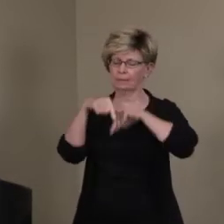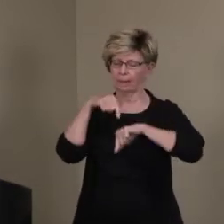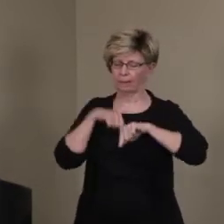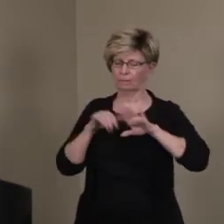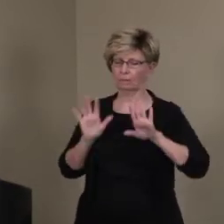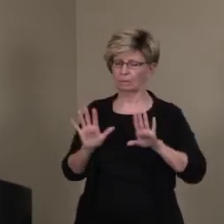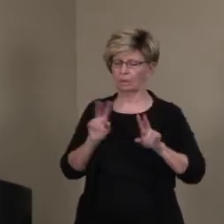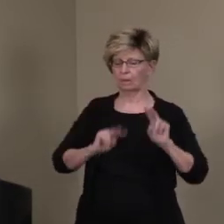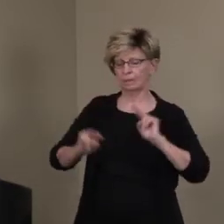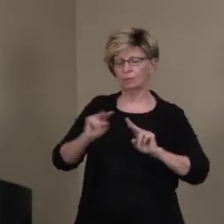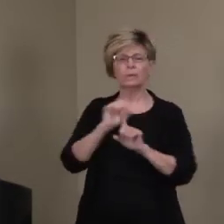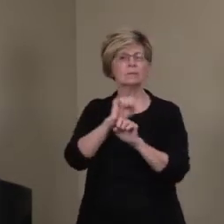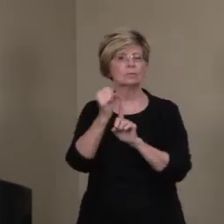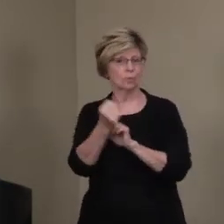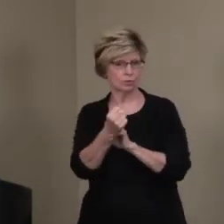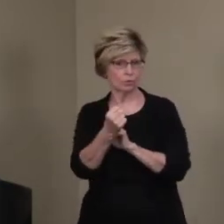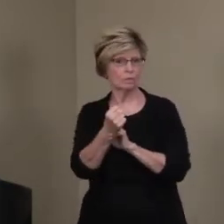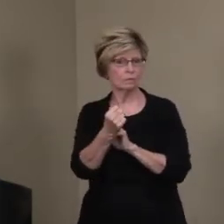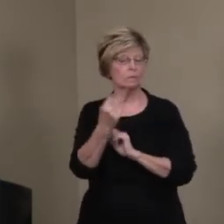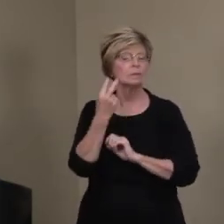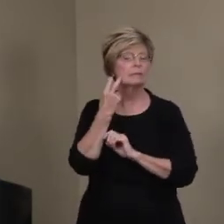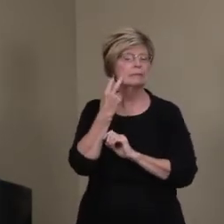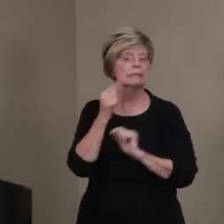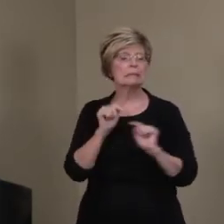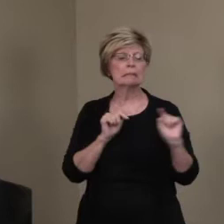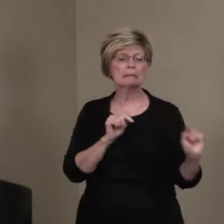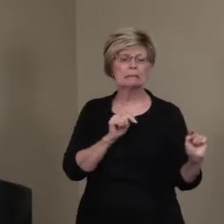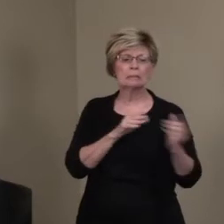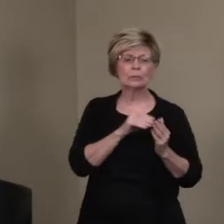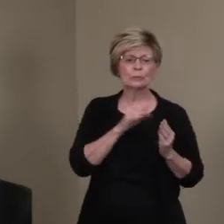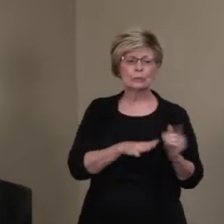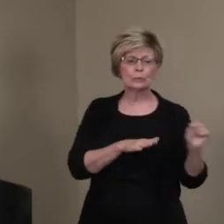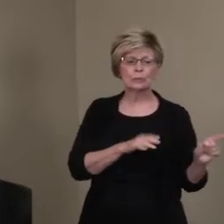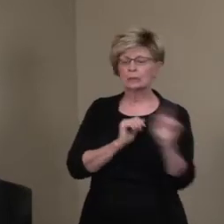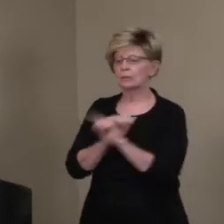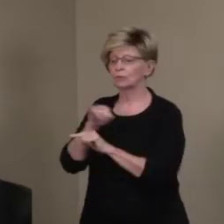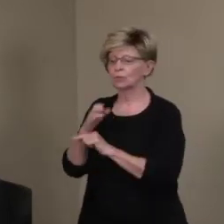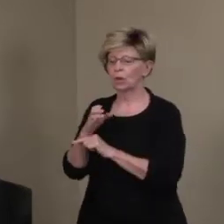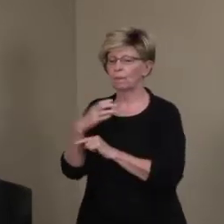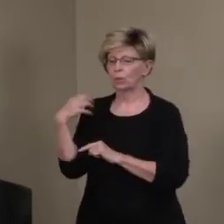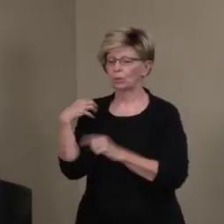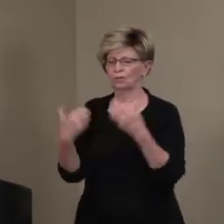don't be afraid to take a moment and step back and reassess the situation and